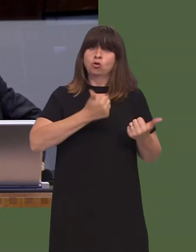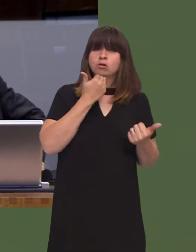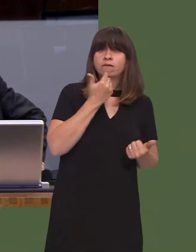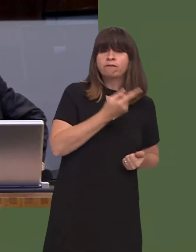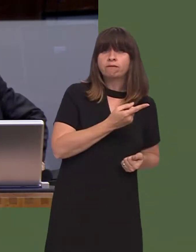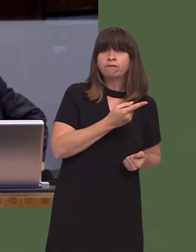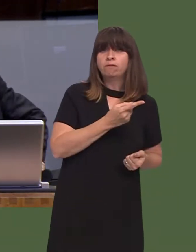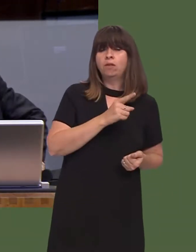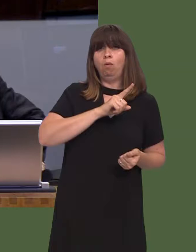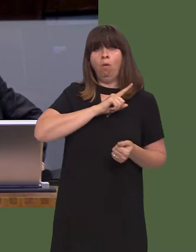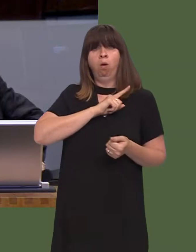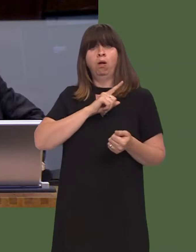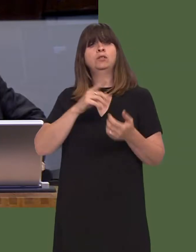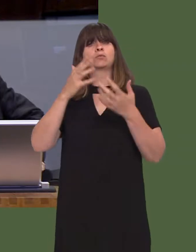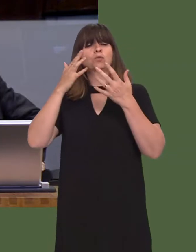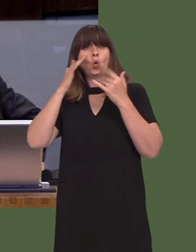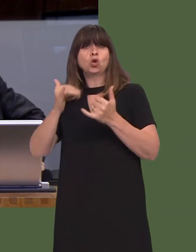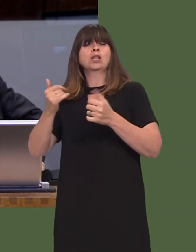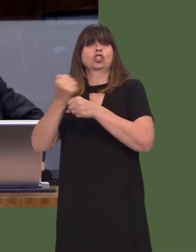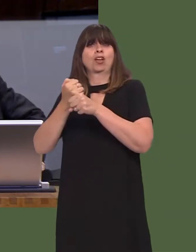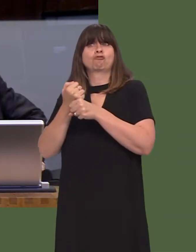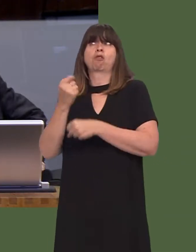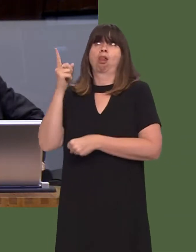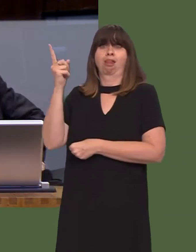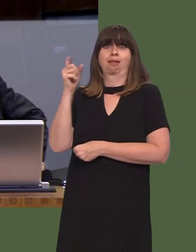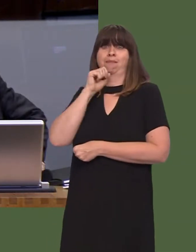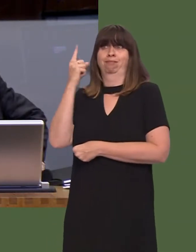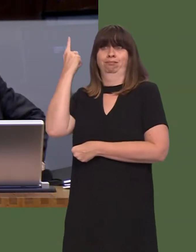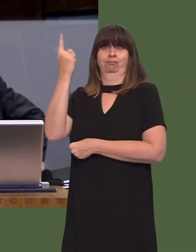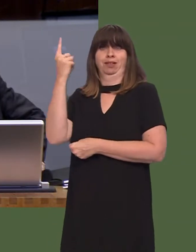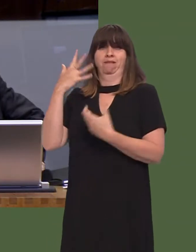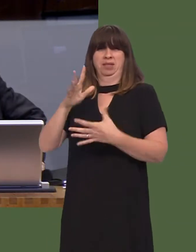proposals that have been put in this report from the auditor general himself? Because